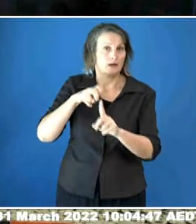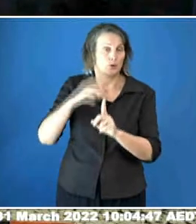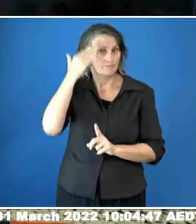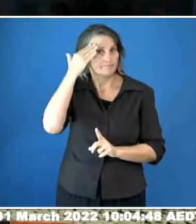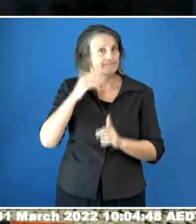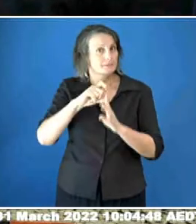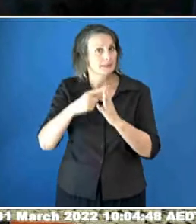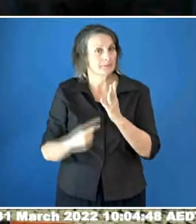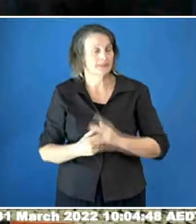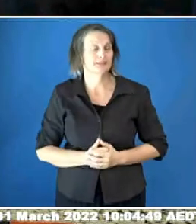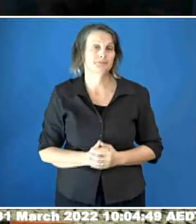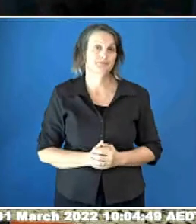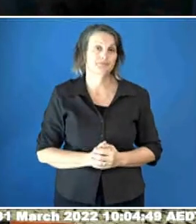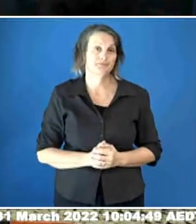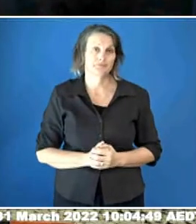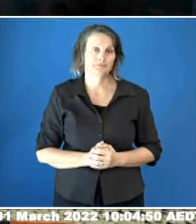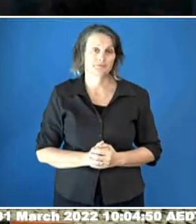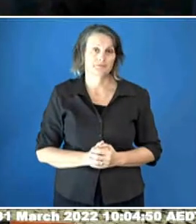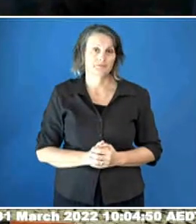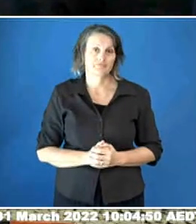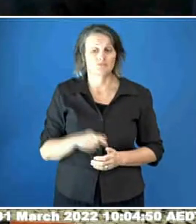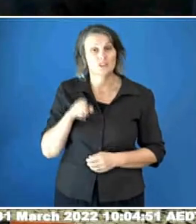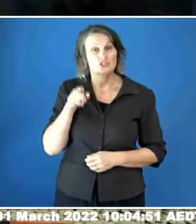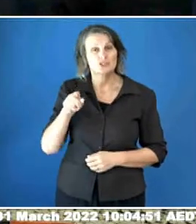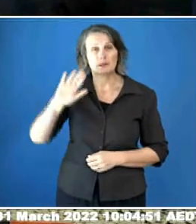Ms Crawford has experienced physical abuse as a child in her family.